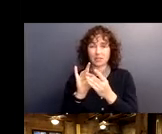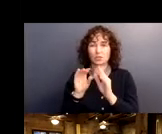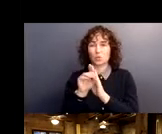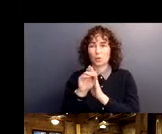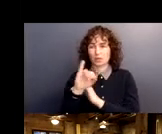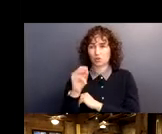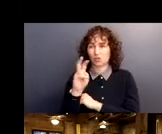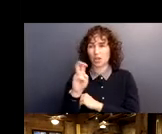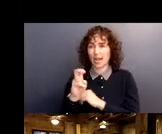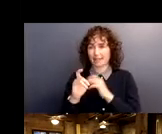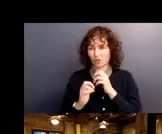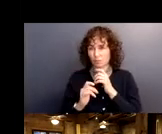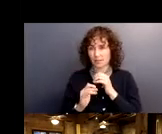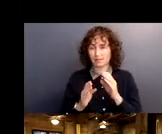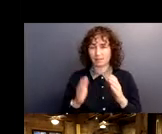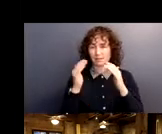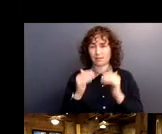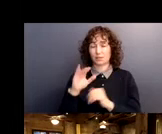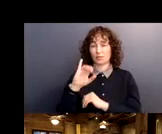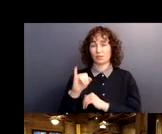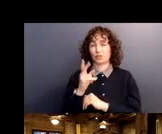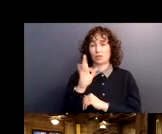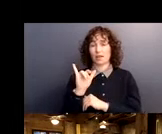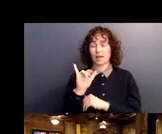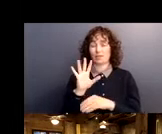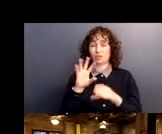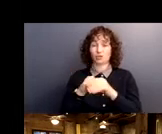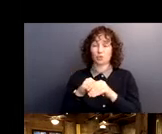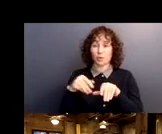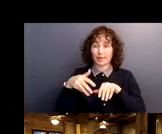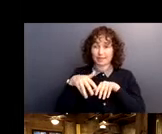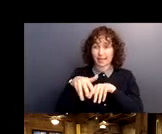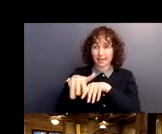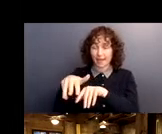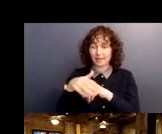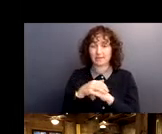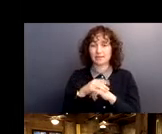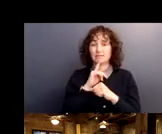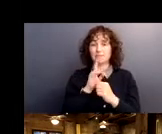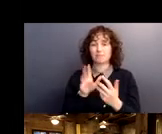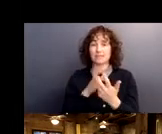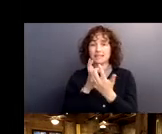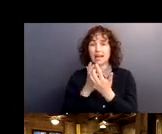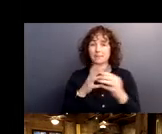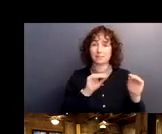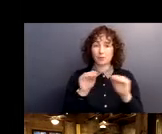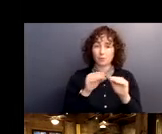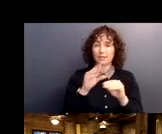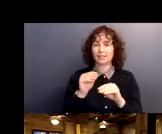and then July "Join the Second line, "Adapting Movements "and Mobility Devices in the Classroom."